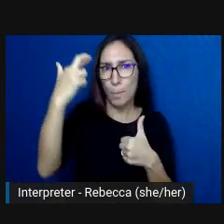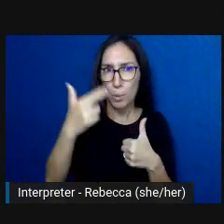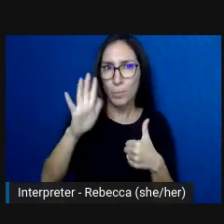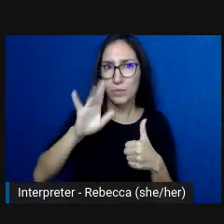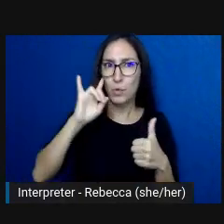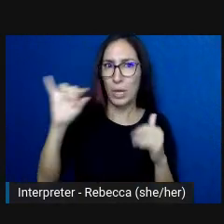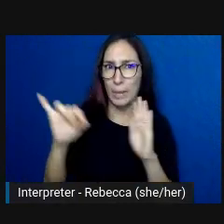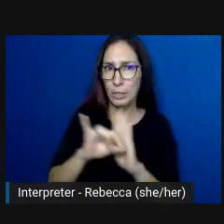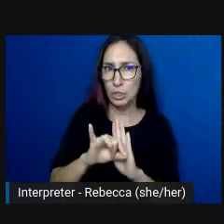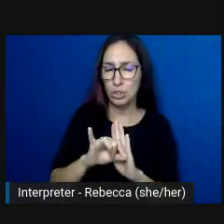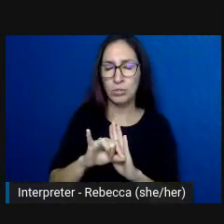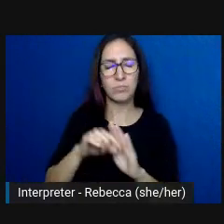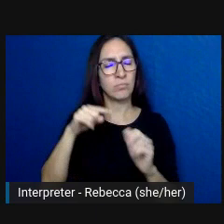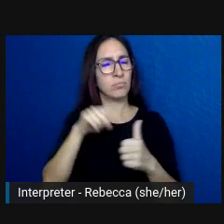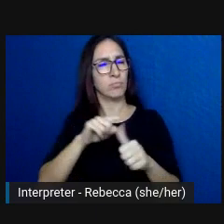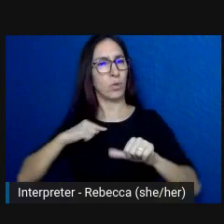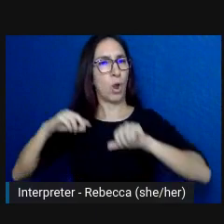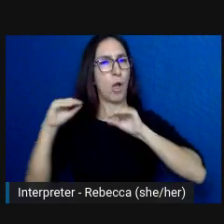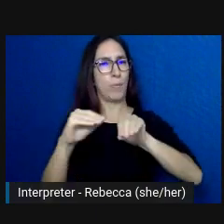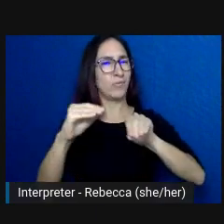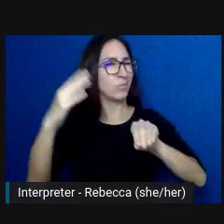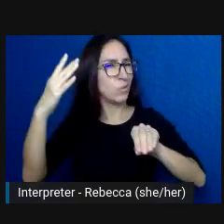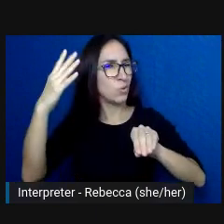And what do you want it to communicate.